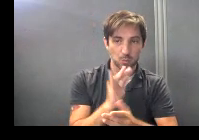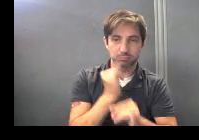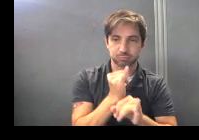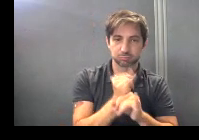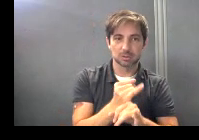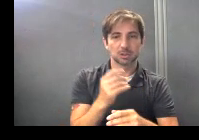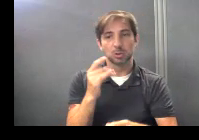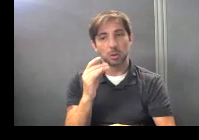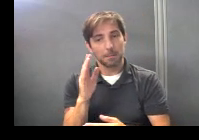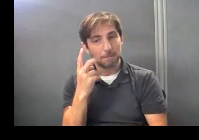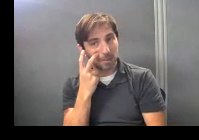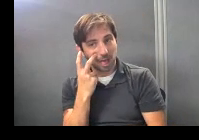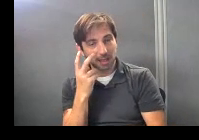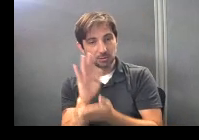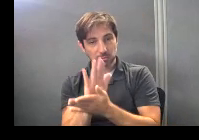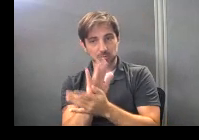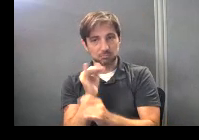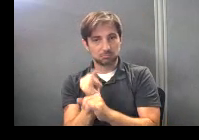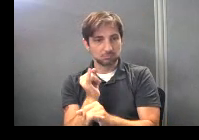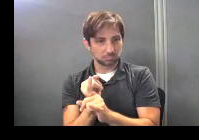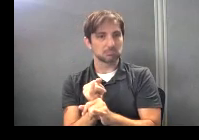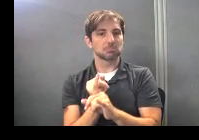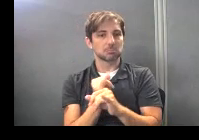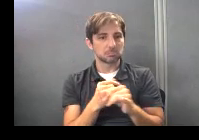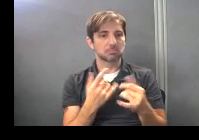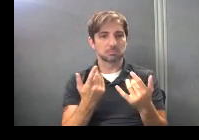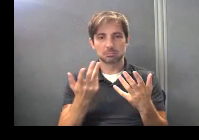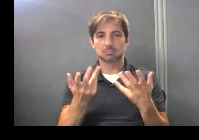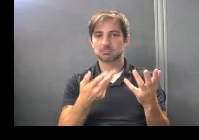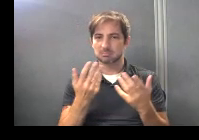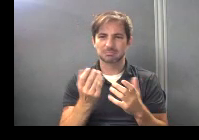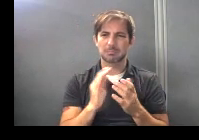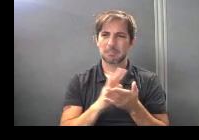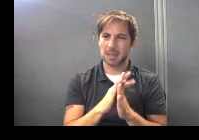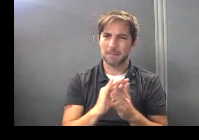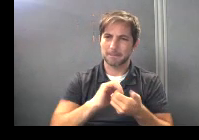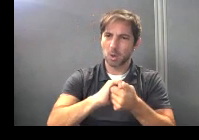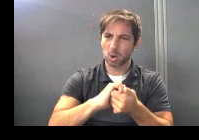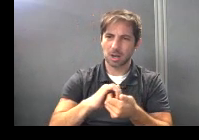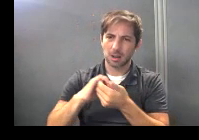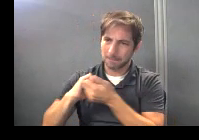AND PROVIDE RESOURCES. MAKE SURE TO PARTNER WITH THEM SO THEIR FACULTY